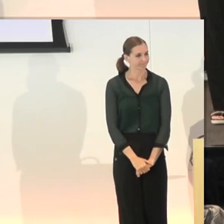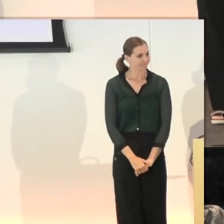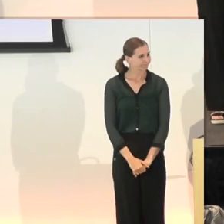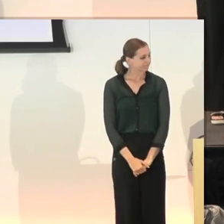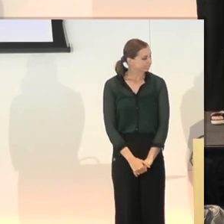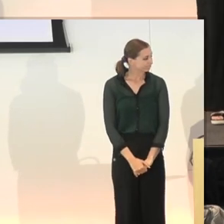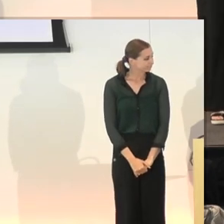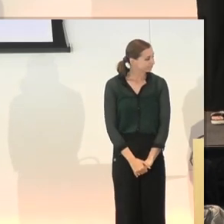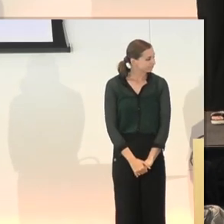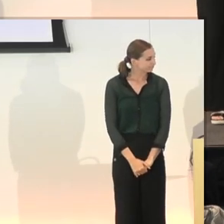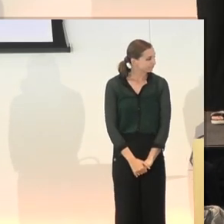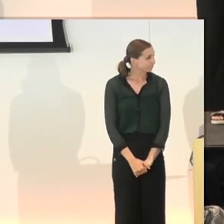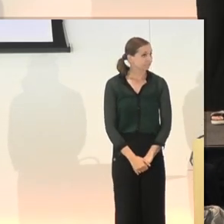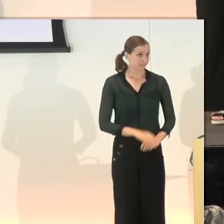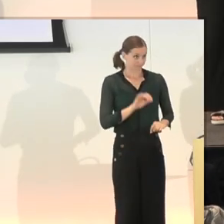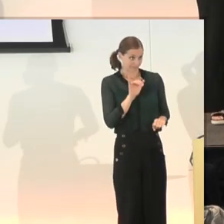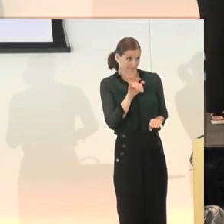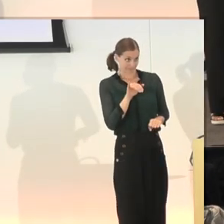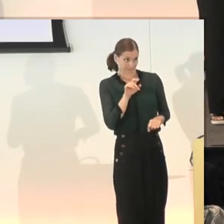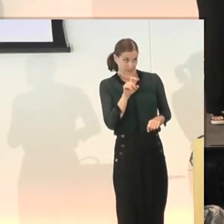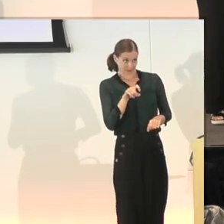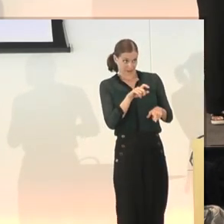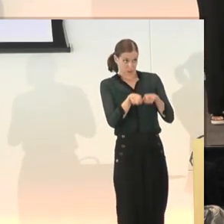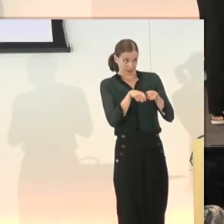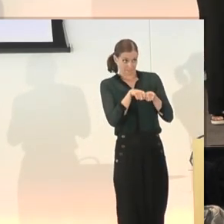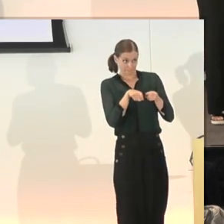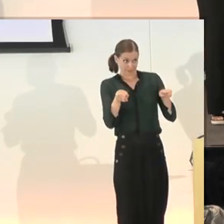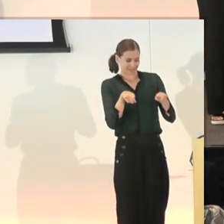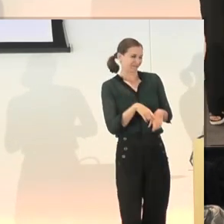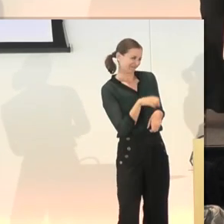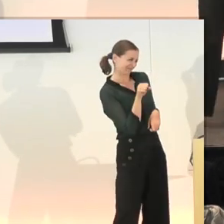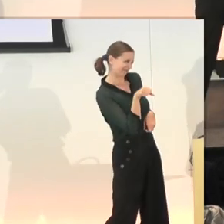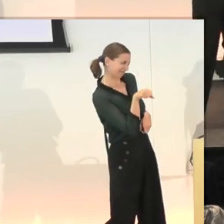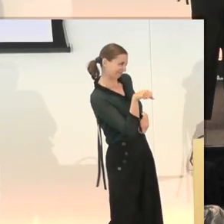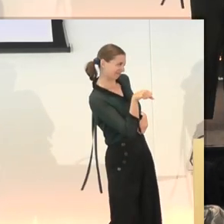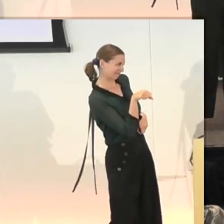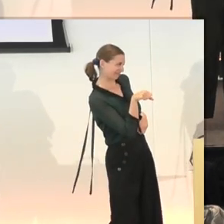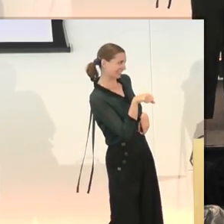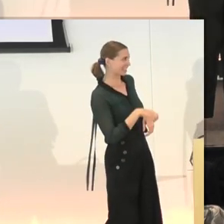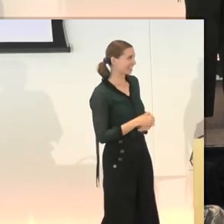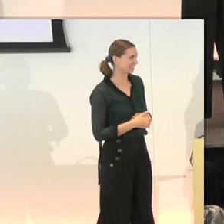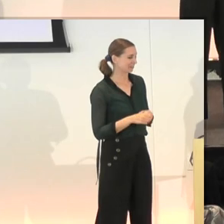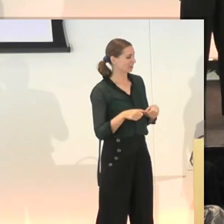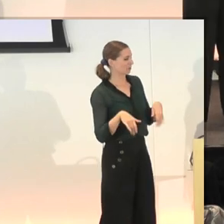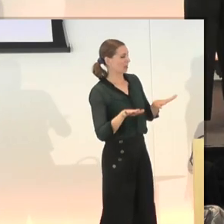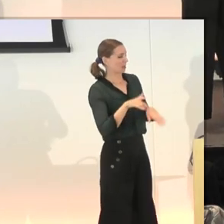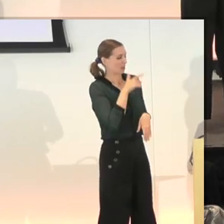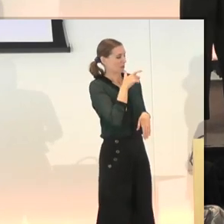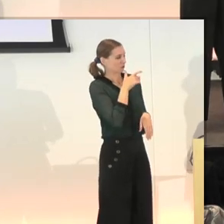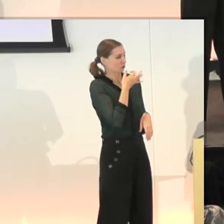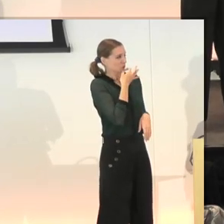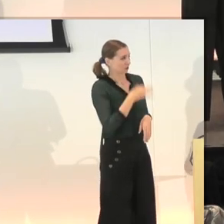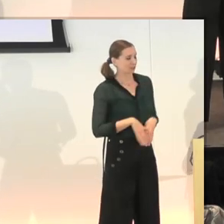Greg: We need to wrap up here? >> I think so. Want to get everyone out to lunch. Greg: We are all here and I'm here